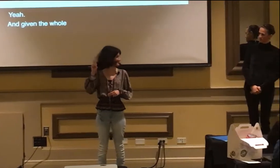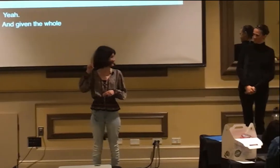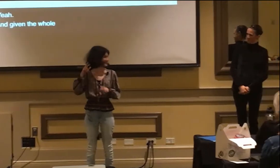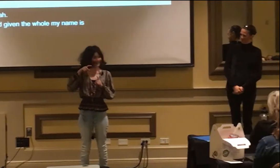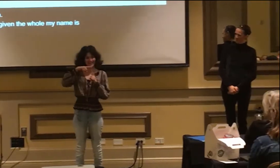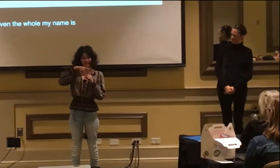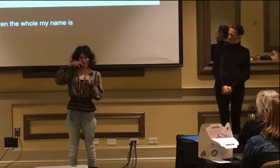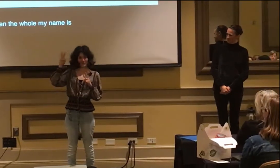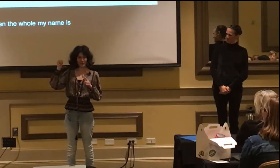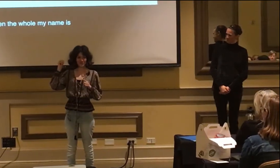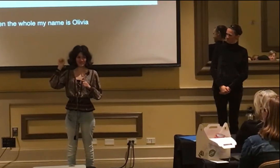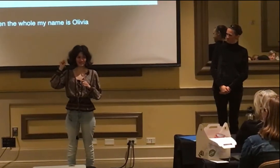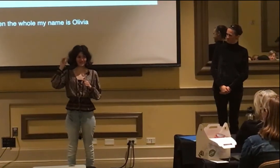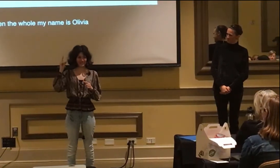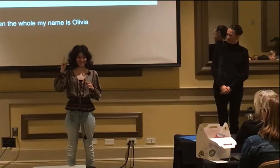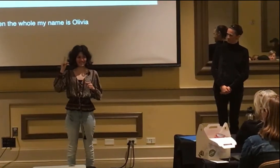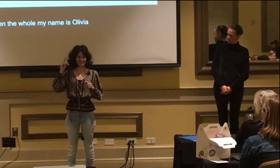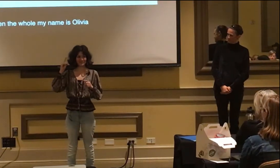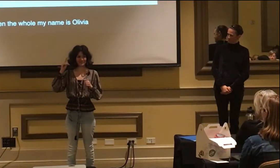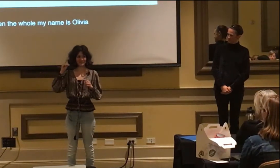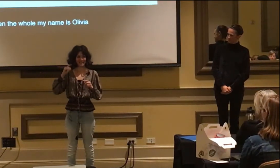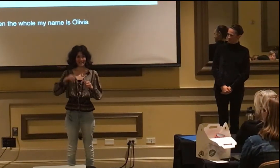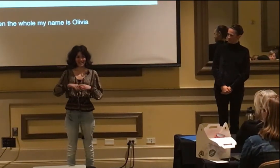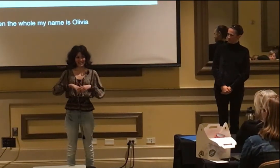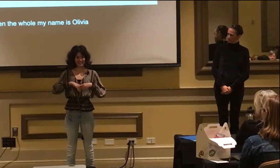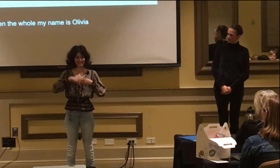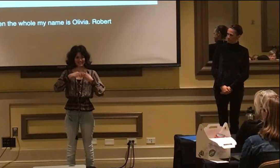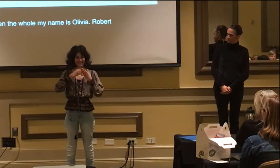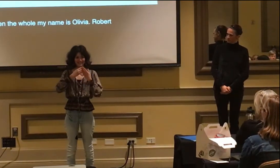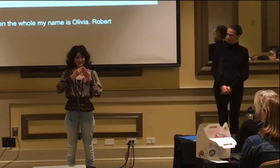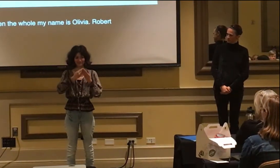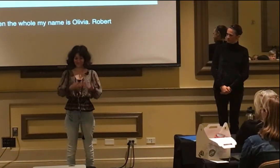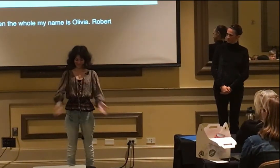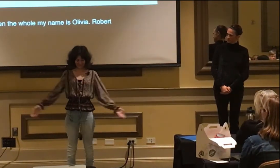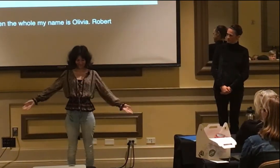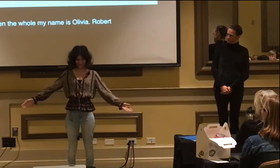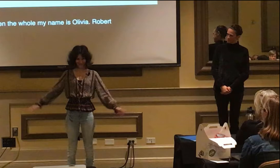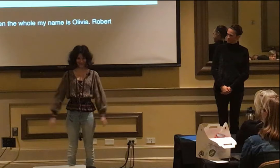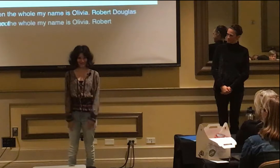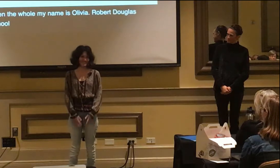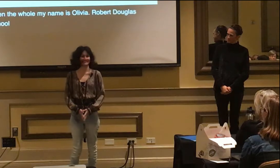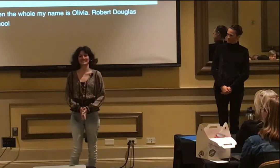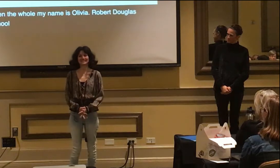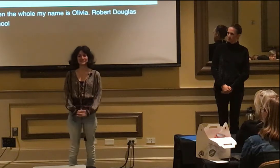Hi, my name is Alivia Brower. I'm from Robert Douglas High school and, thank you.